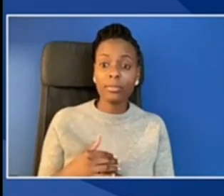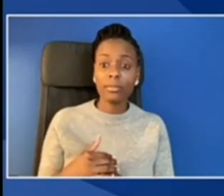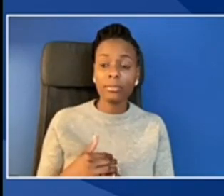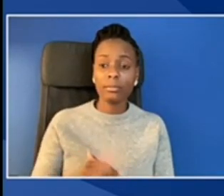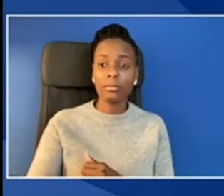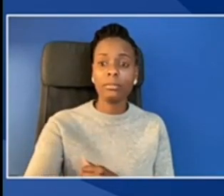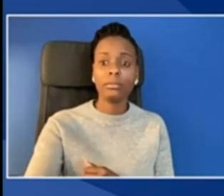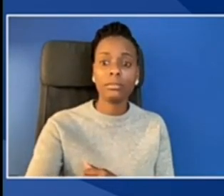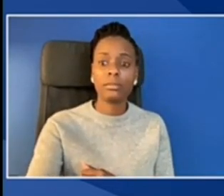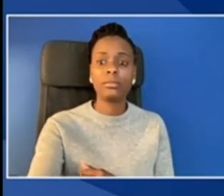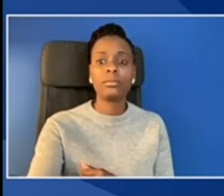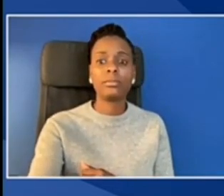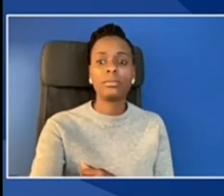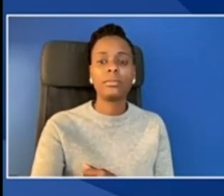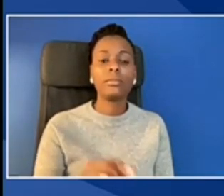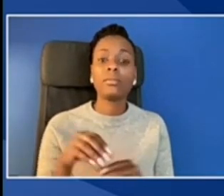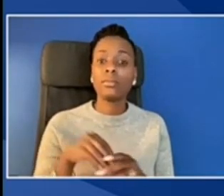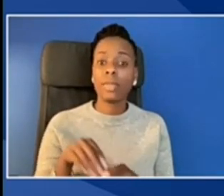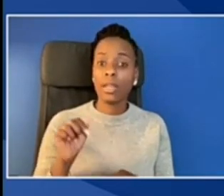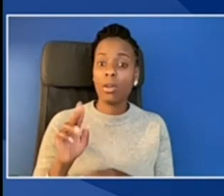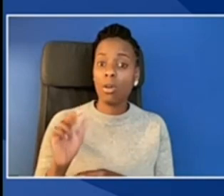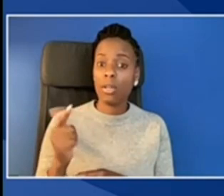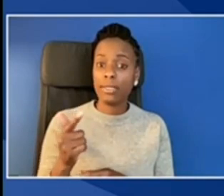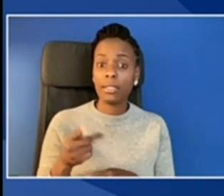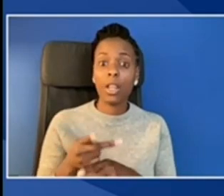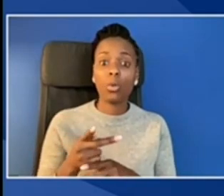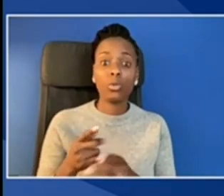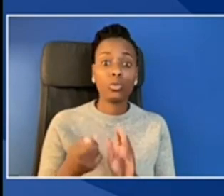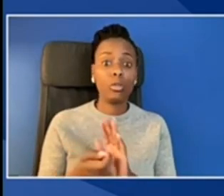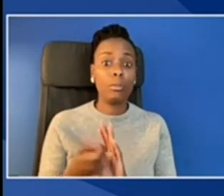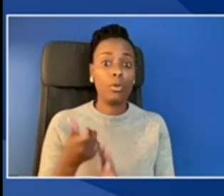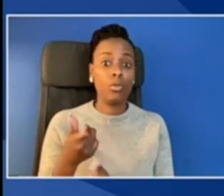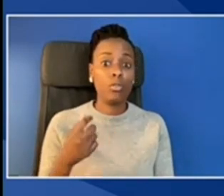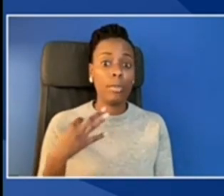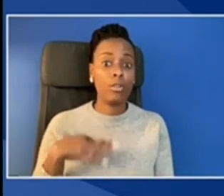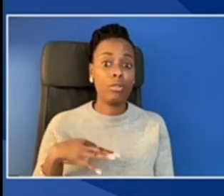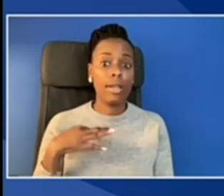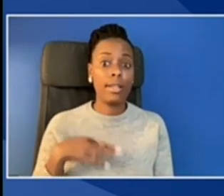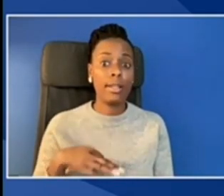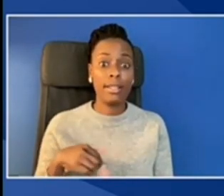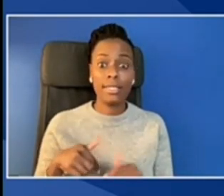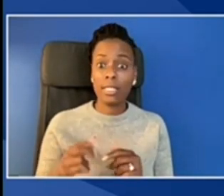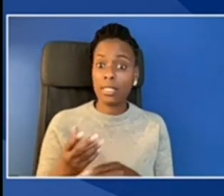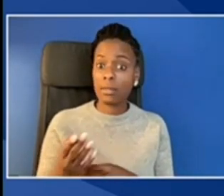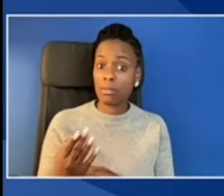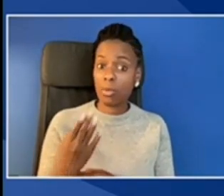August, those loans were removed from our credit. As of this morning, $45,000 was